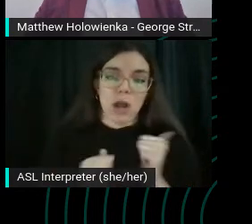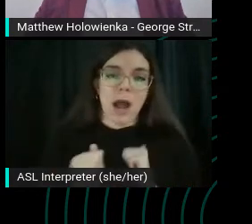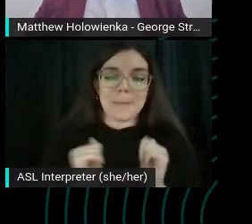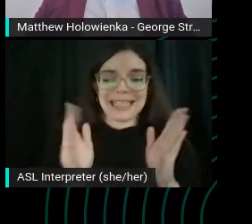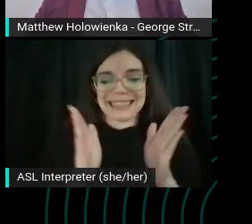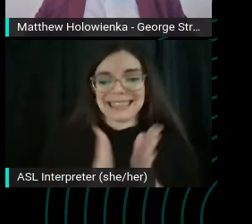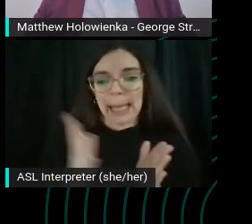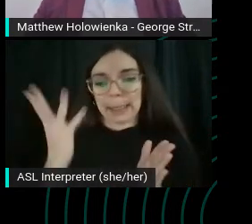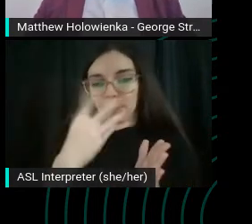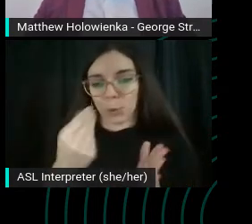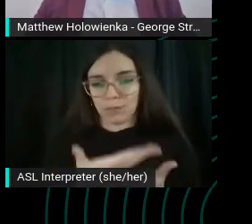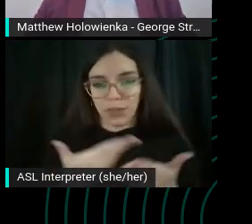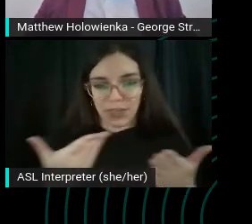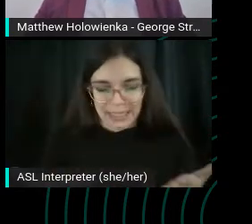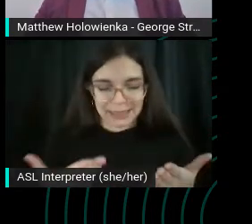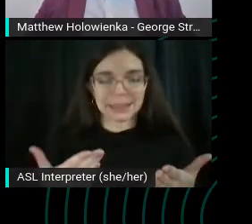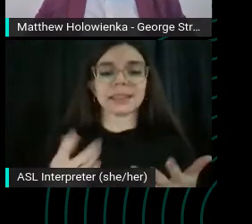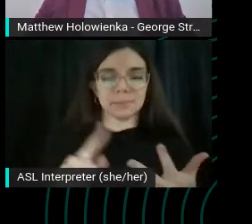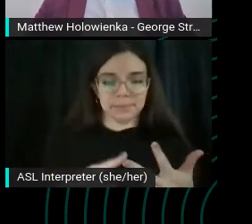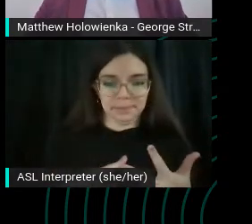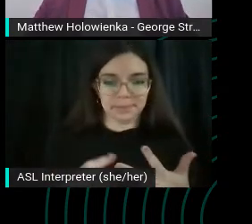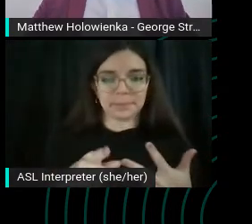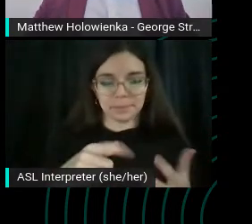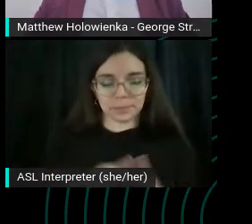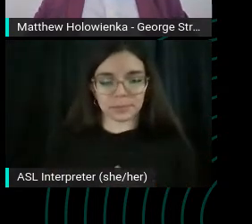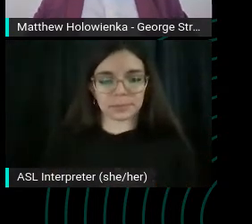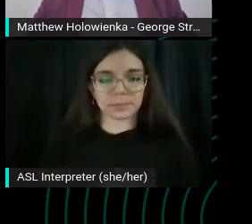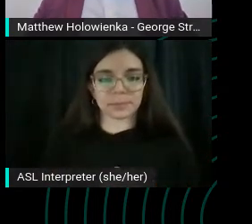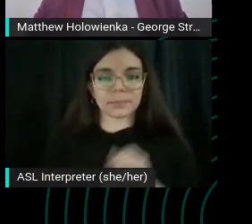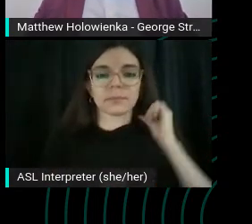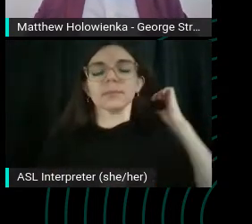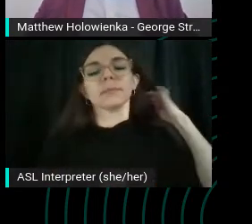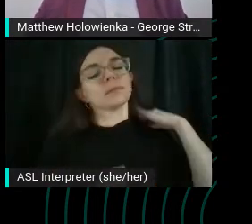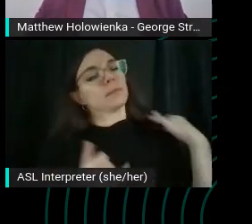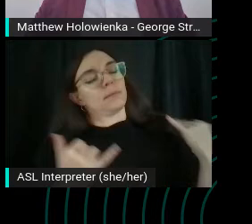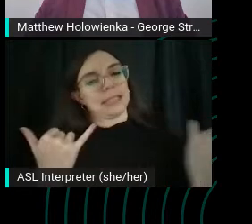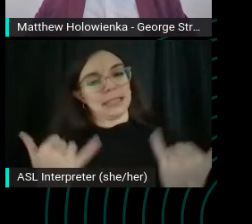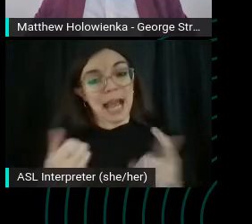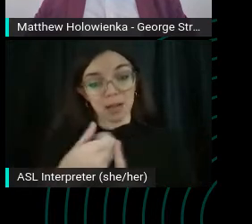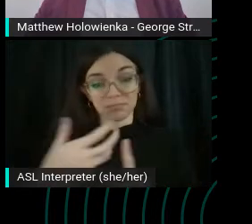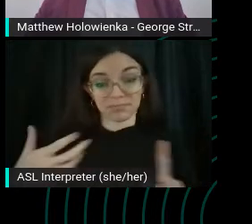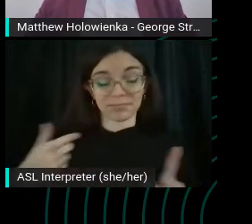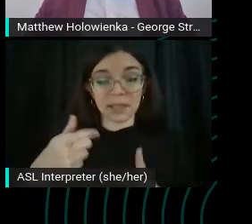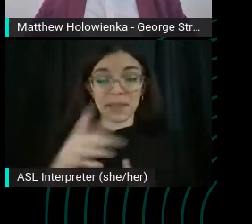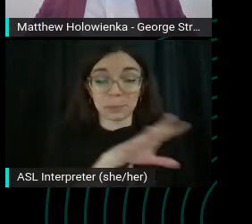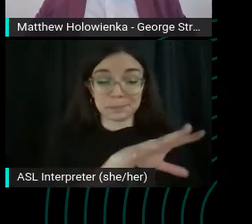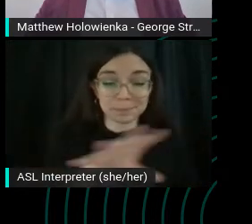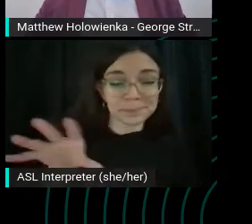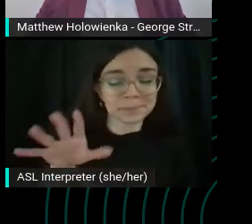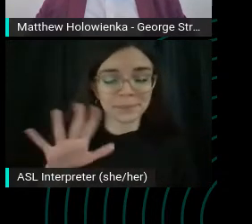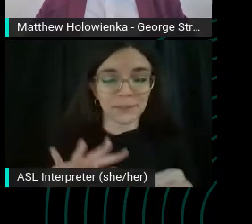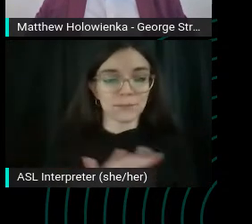depicted in white typography on a purple balloon. Now for context, these shows were filmed in their entirety, so they were not livestreams,